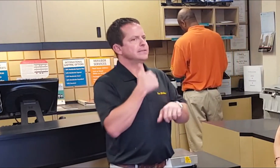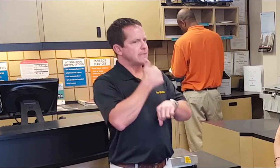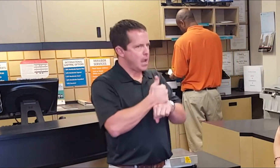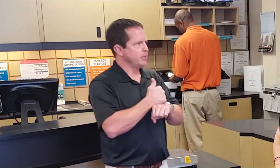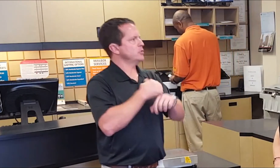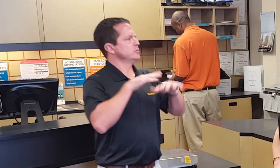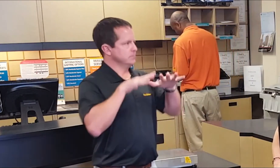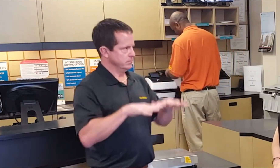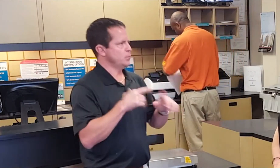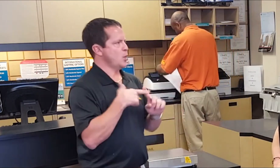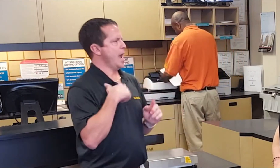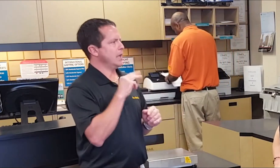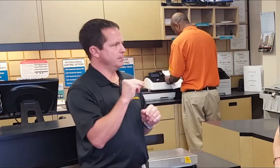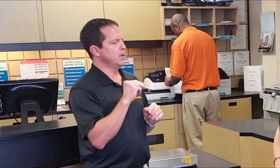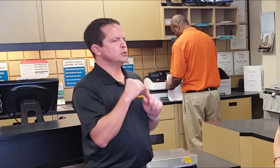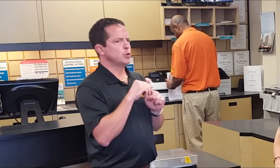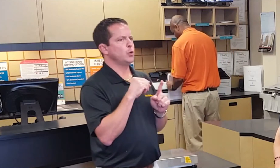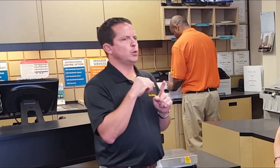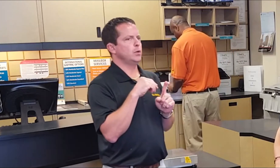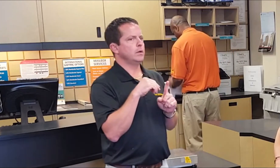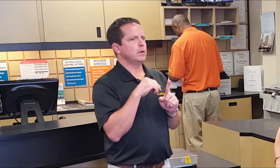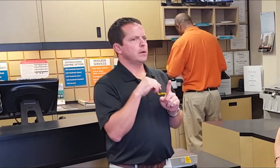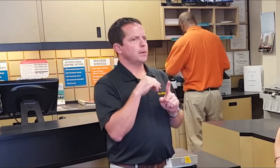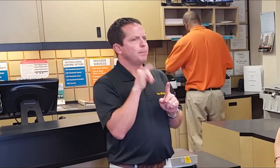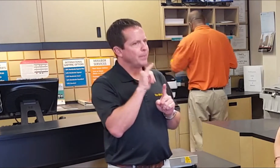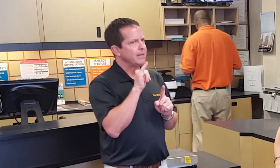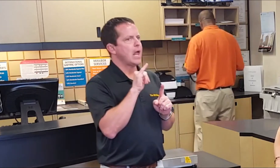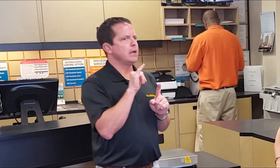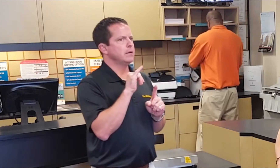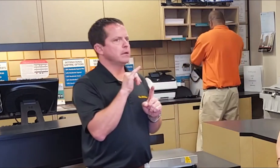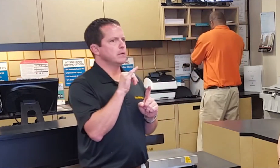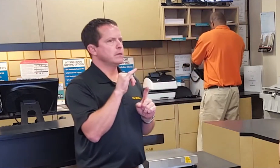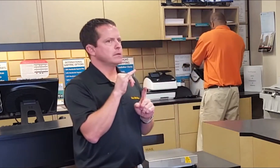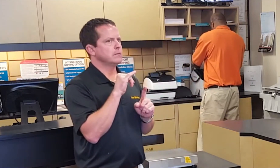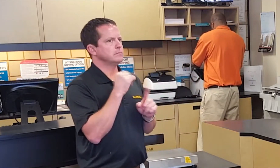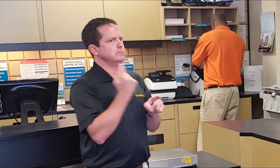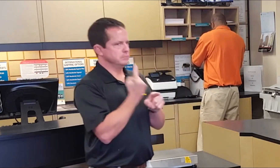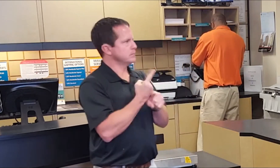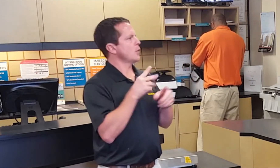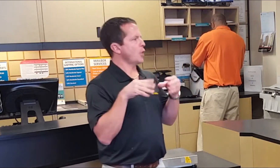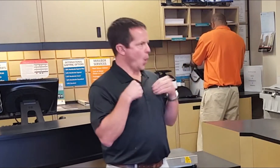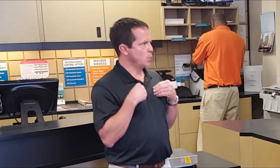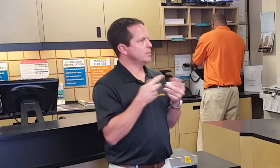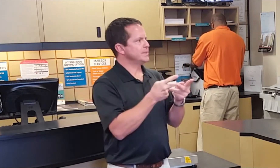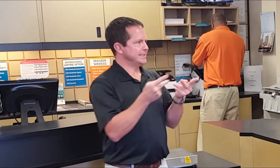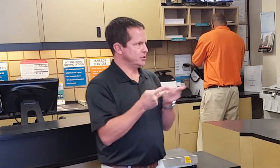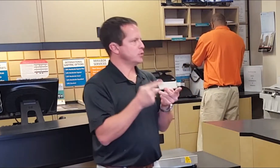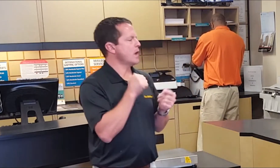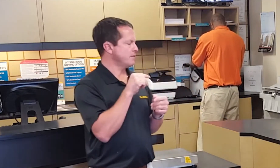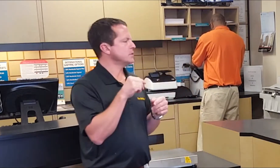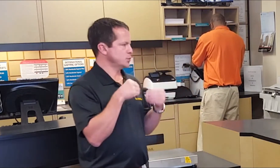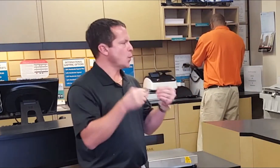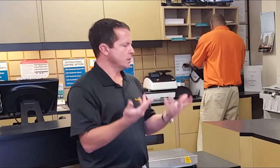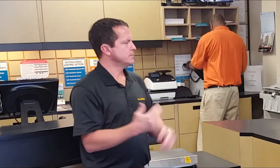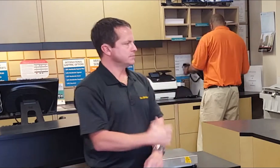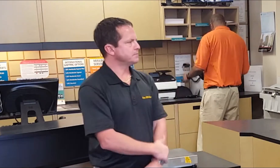But now I feel good about it all. I feel like I'm in a good place as an owner here.